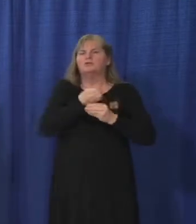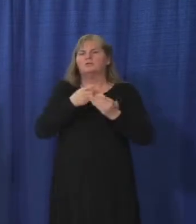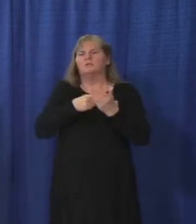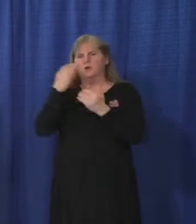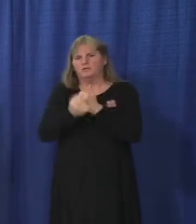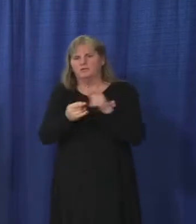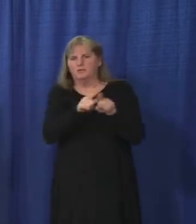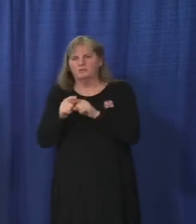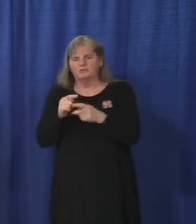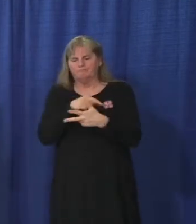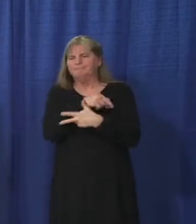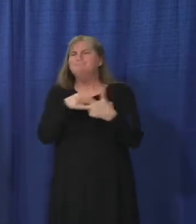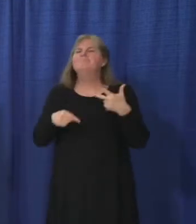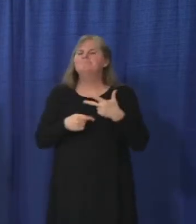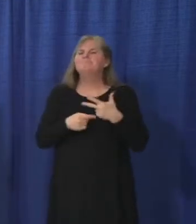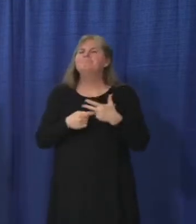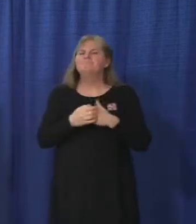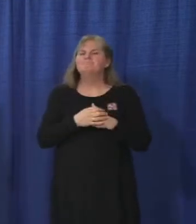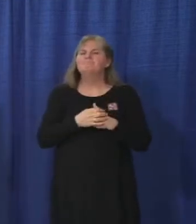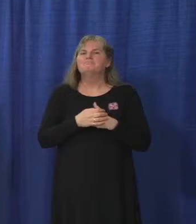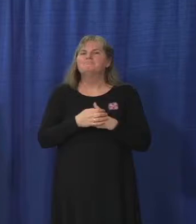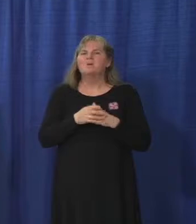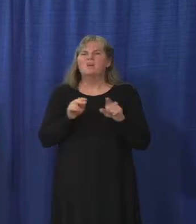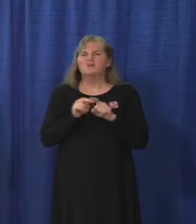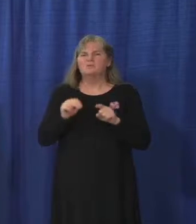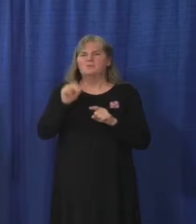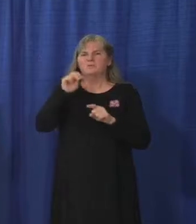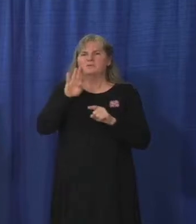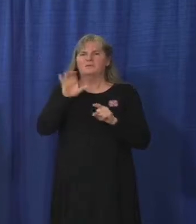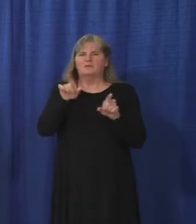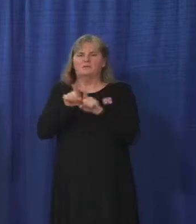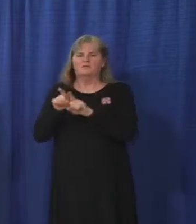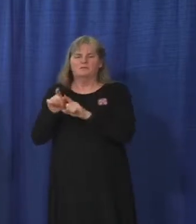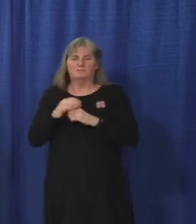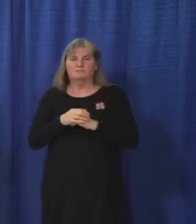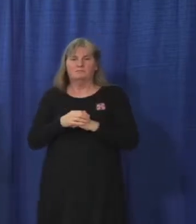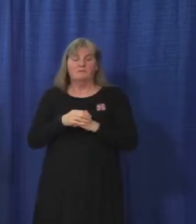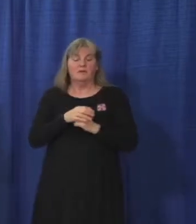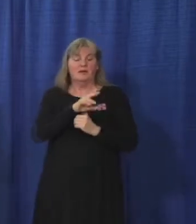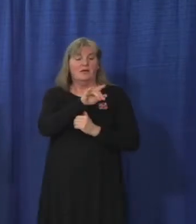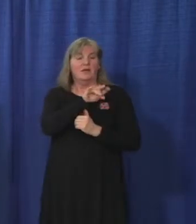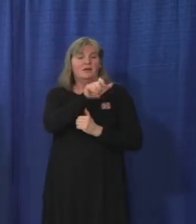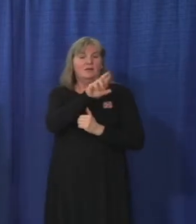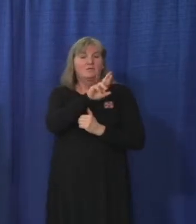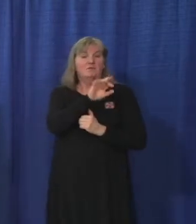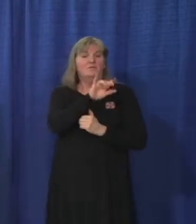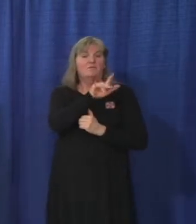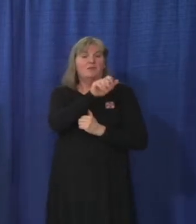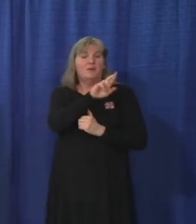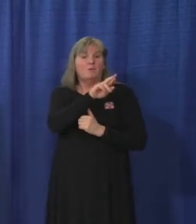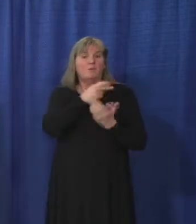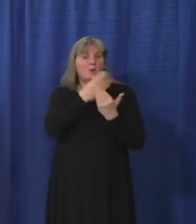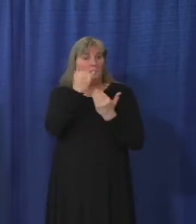work in northern BC. It'll provide greater certainty for commercial activities